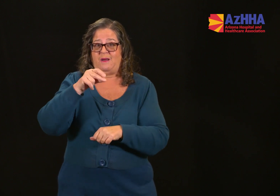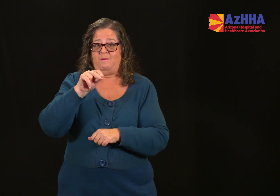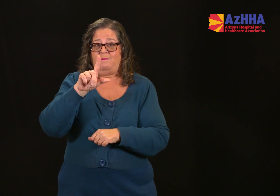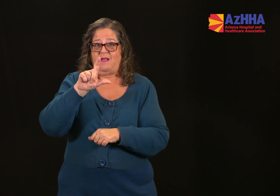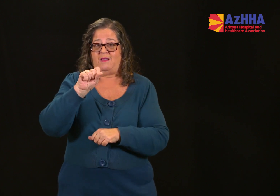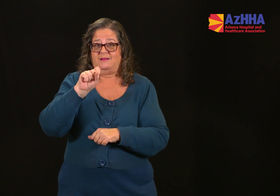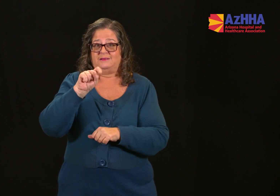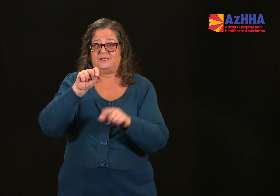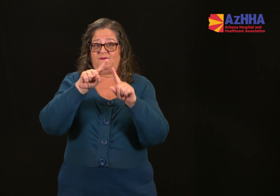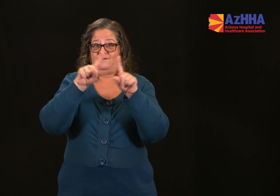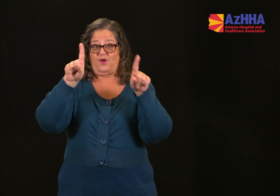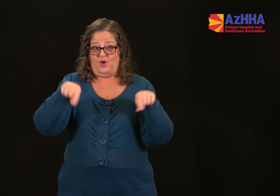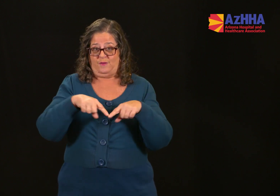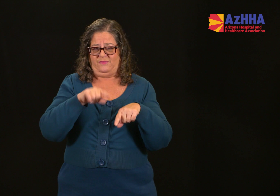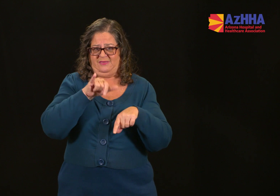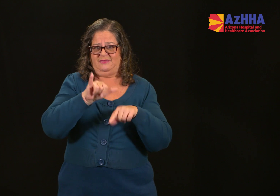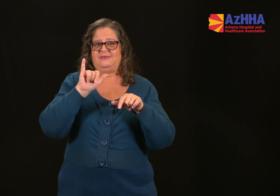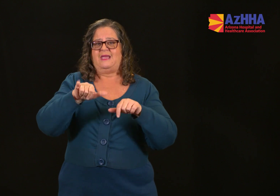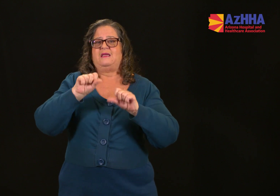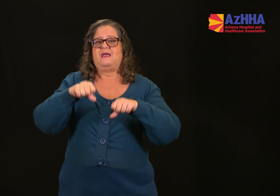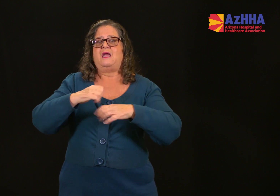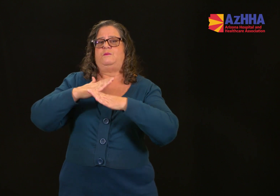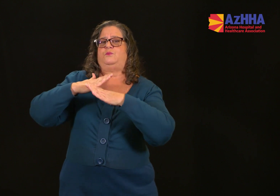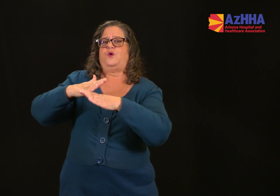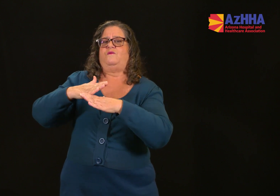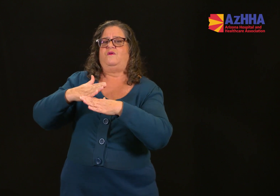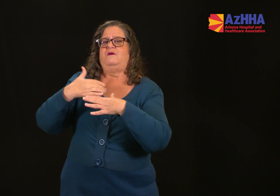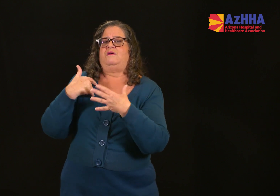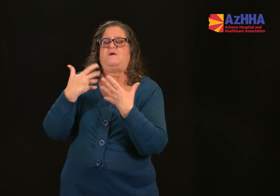unwanted treatment, reduce patient and family suffering,